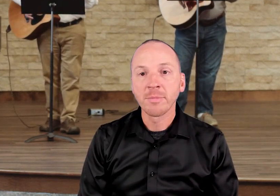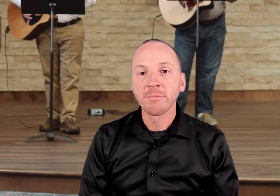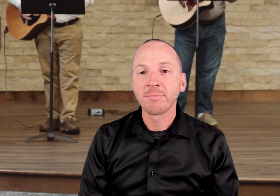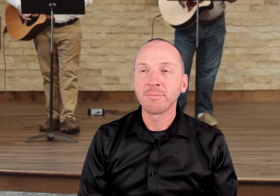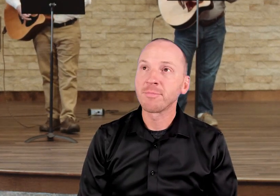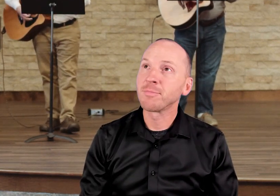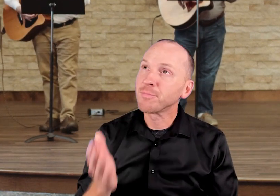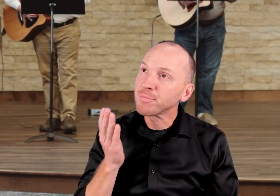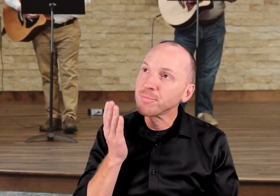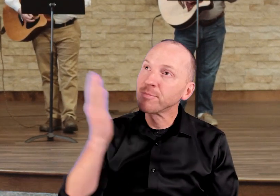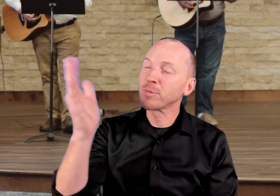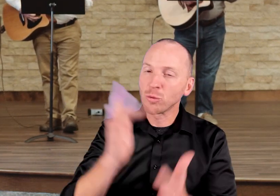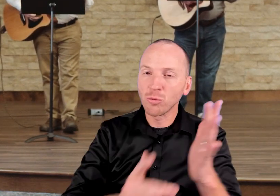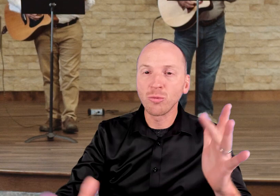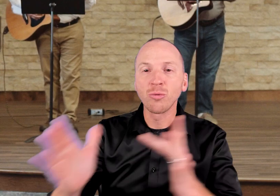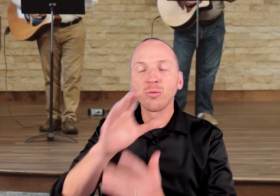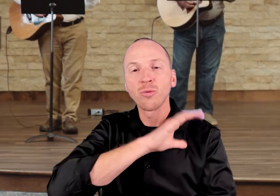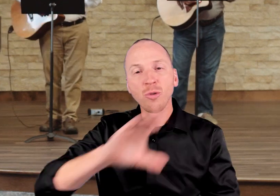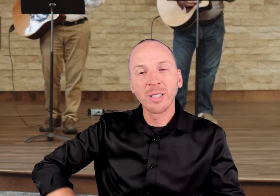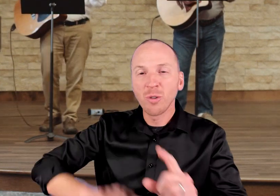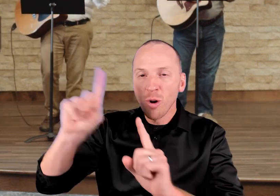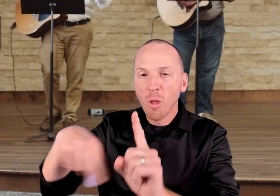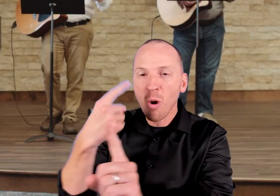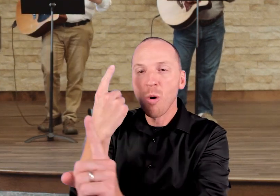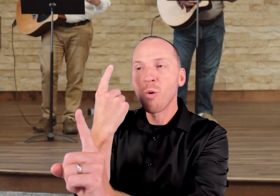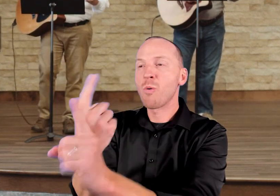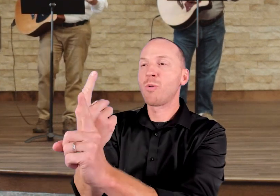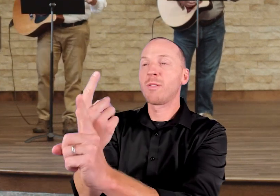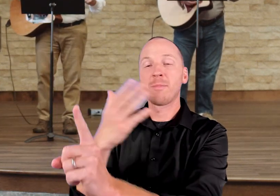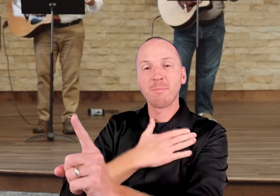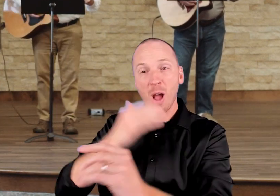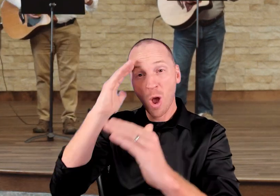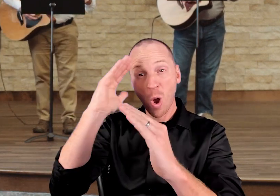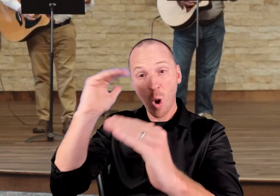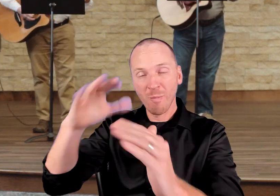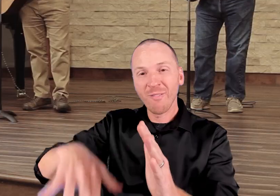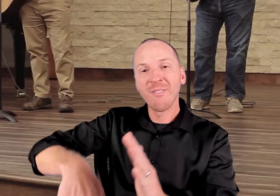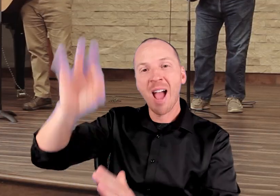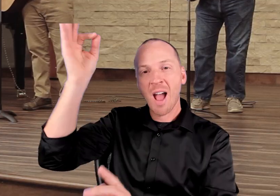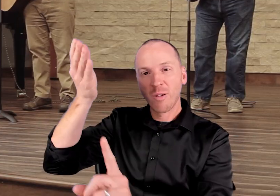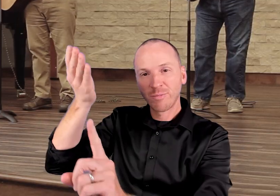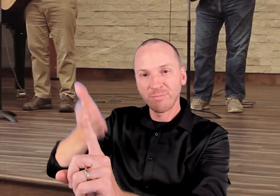(female voice) In Christ alone my hope is found.